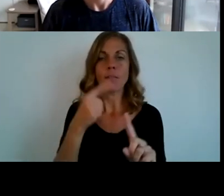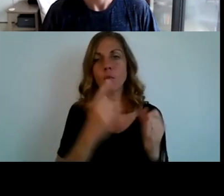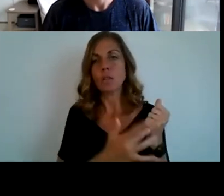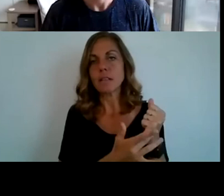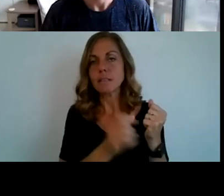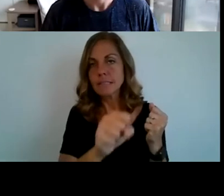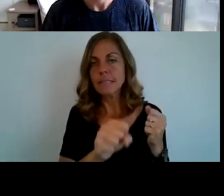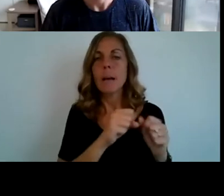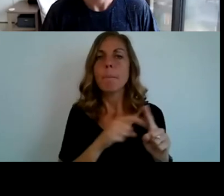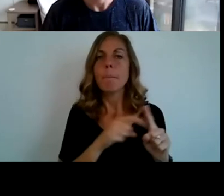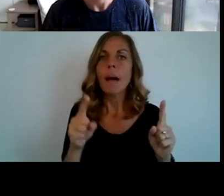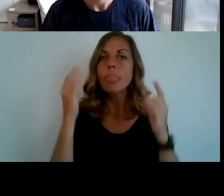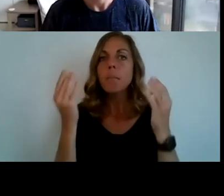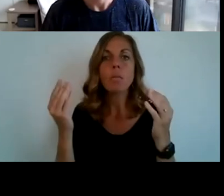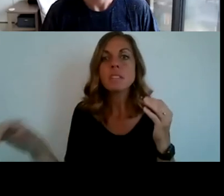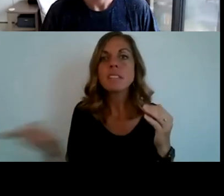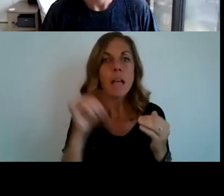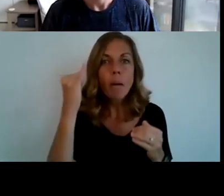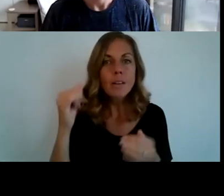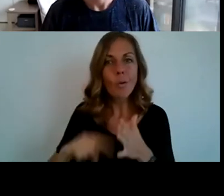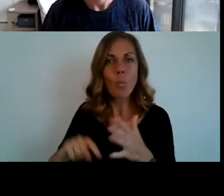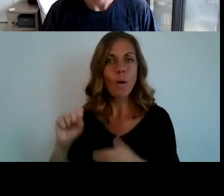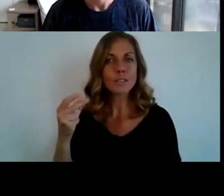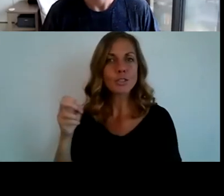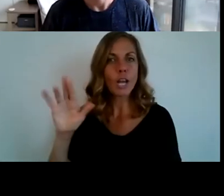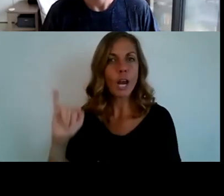think about, you know, exactly like what Sheri mentioned, for example. Like as folks can